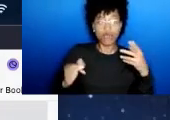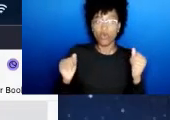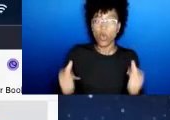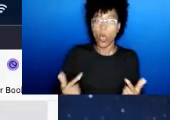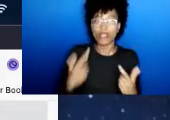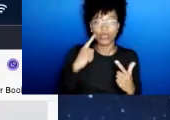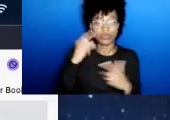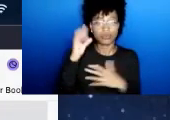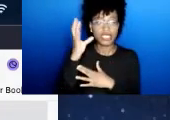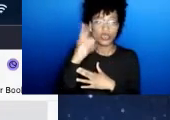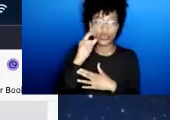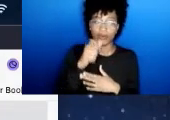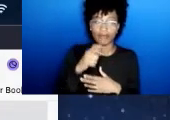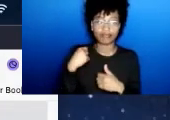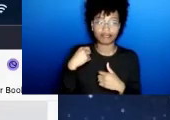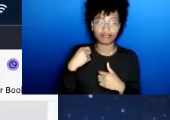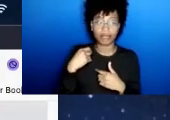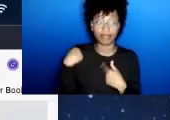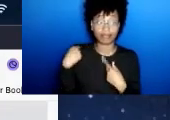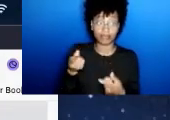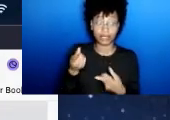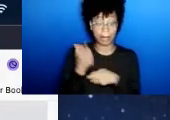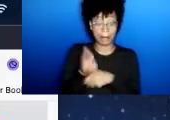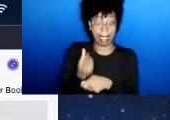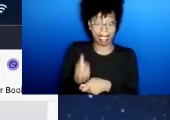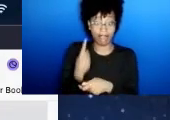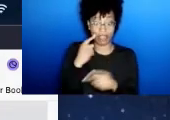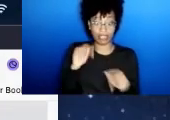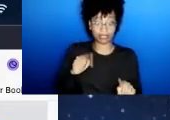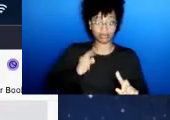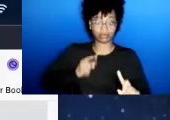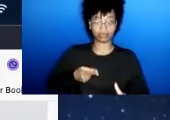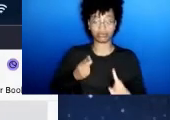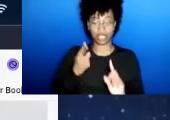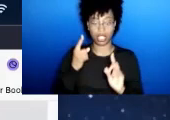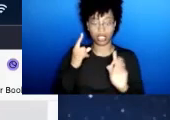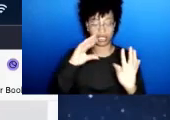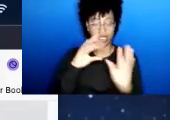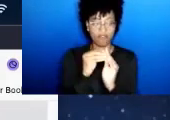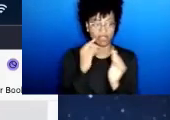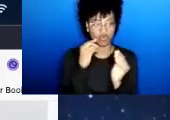that are created for this conference. What we are looking at right now is the 2020 gallery.